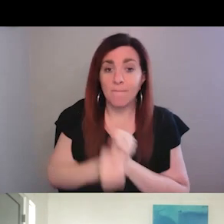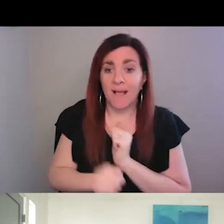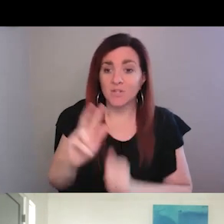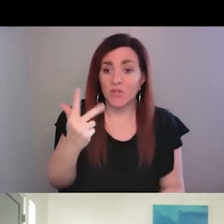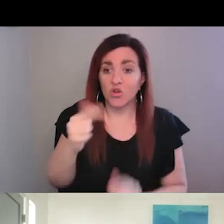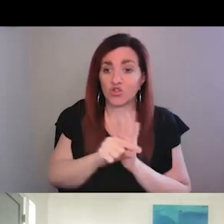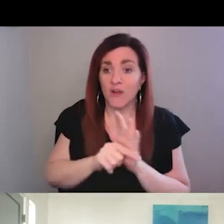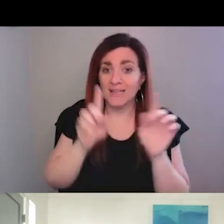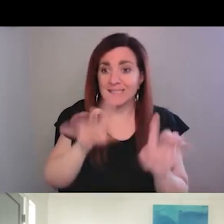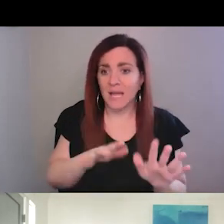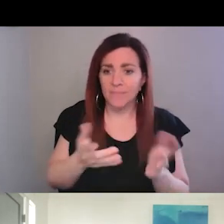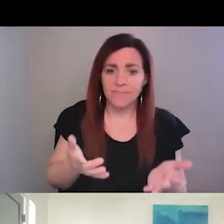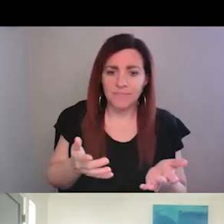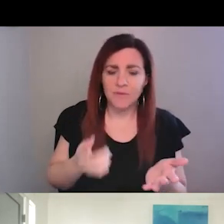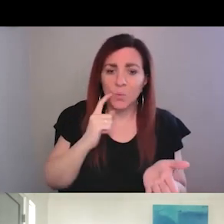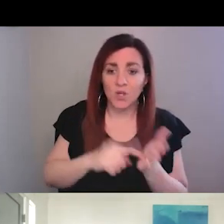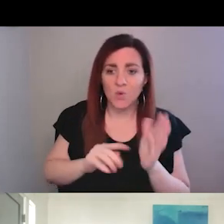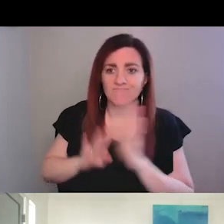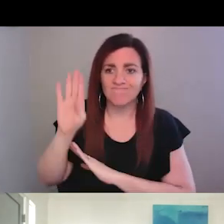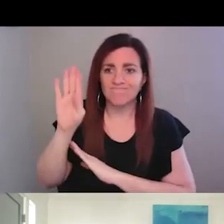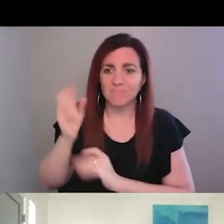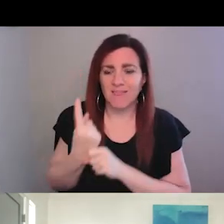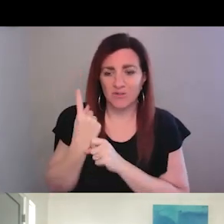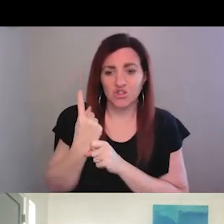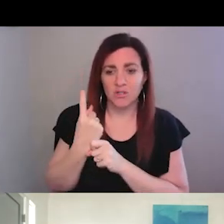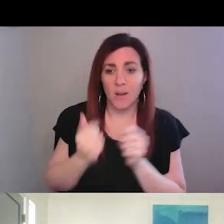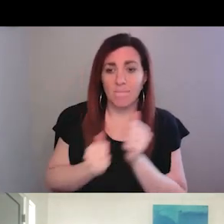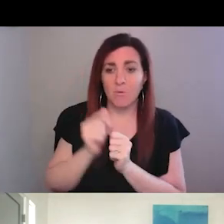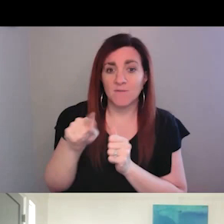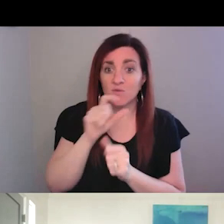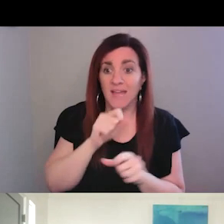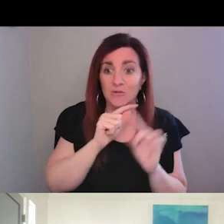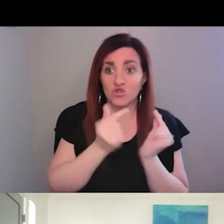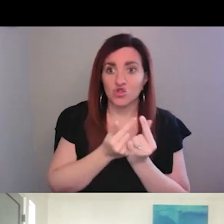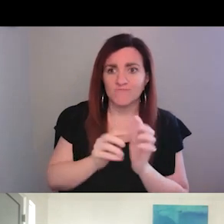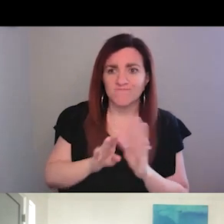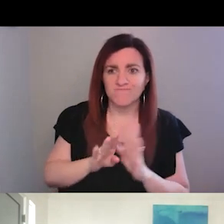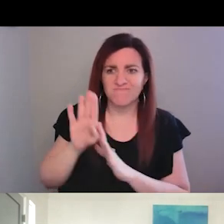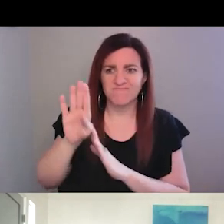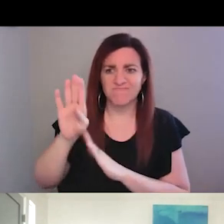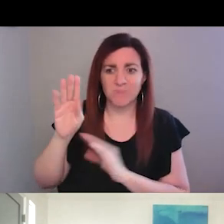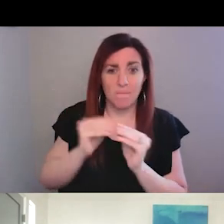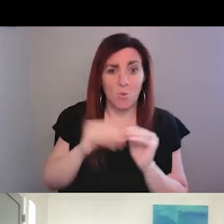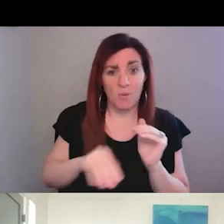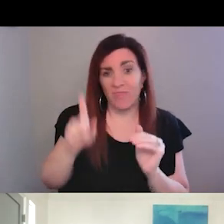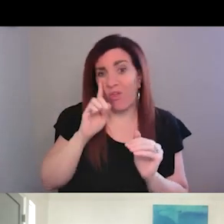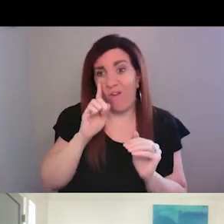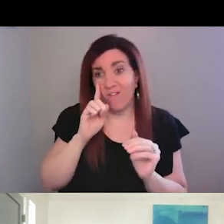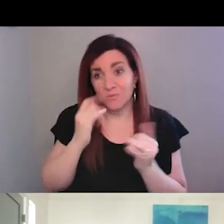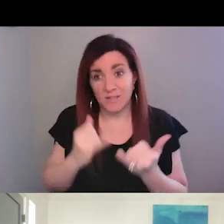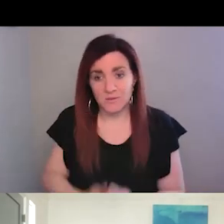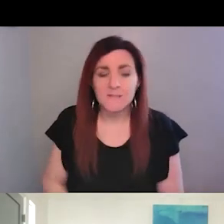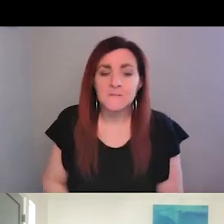EXAM. SO BOTH OF THOSE GROUPS ARE FLEXING AS THIS POINT, WHICH